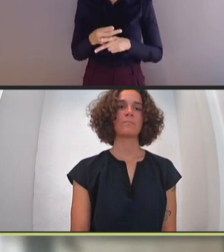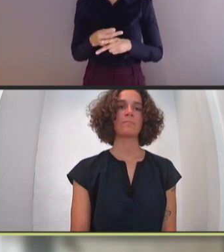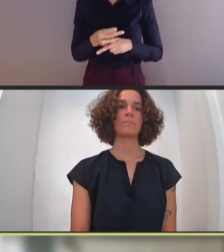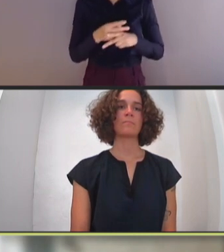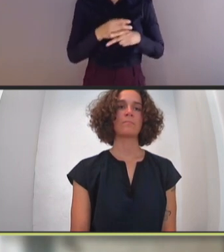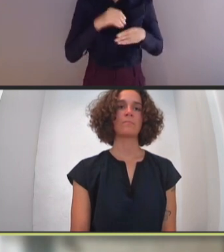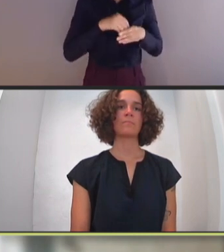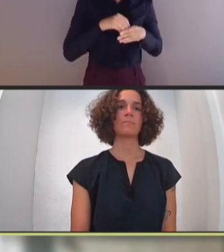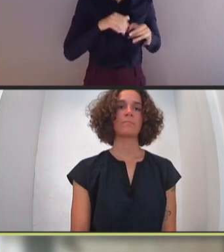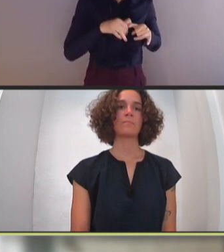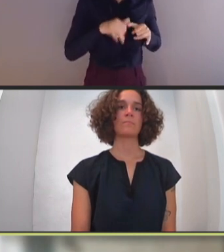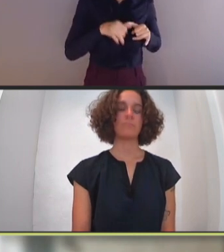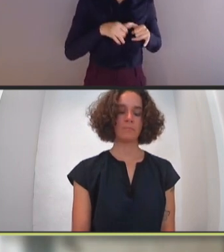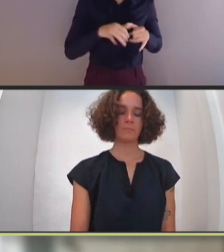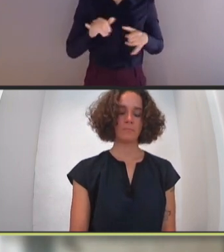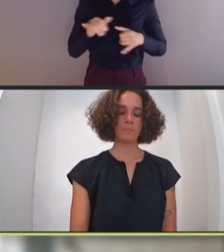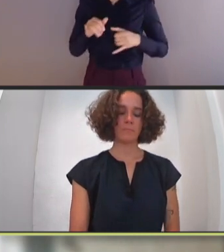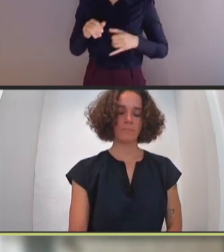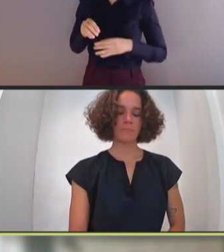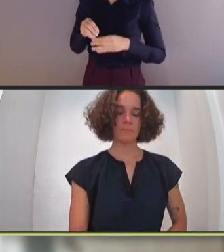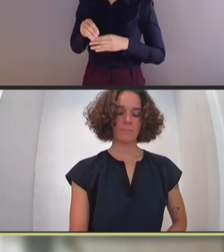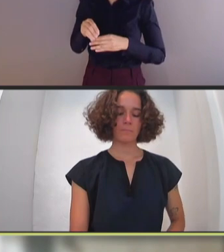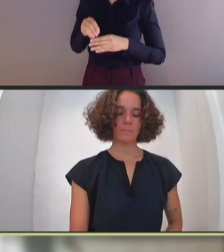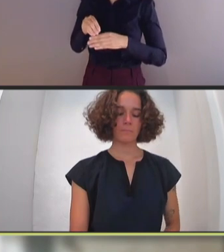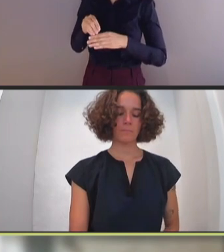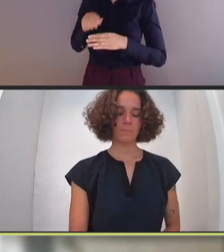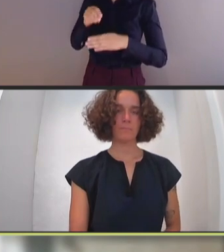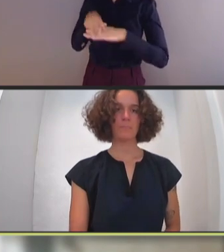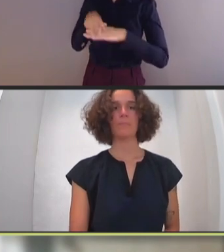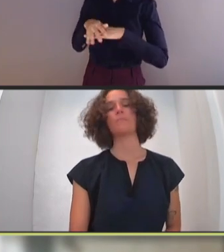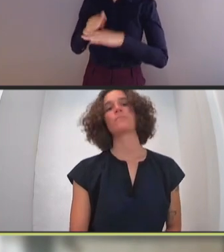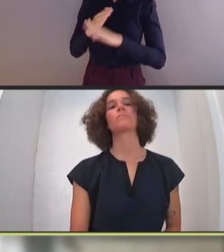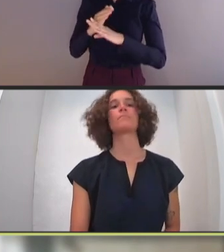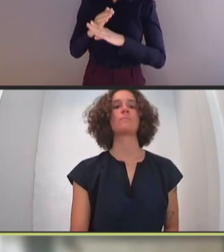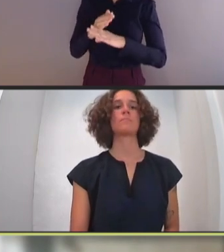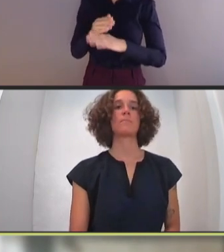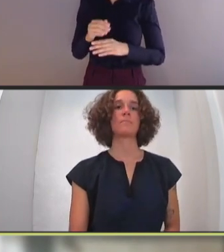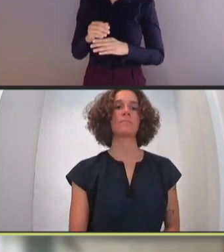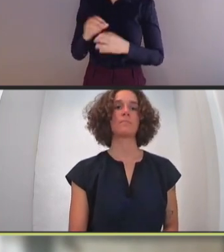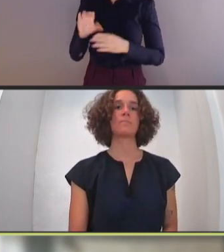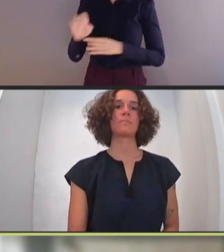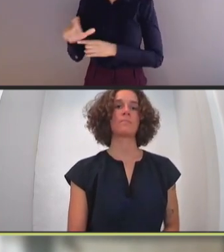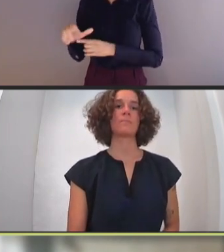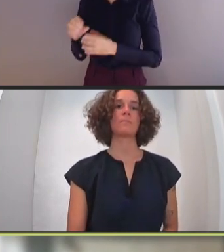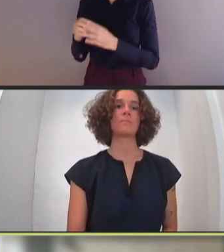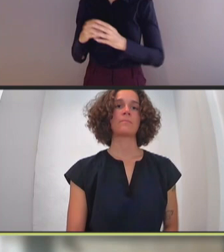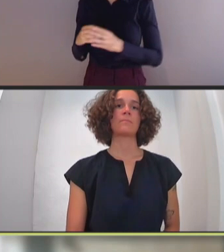cells. And at that stage, what the host is trying to do is basically to prevent the